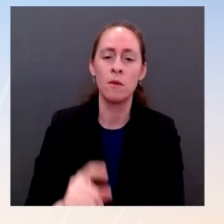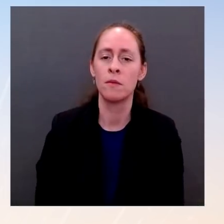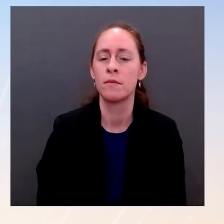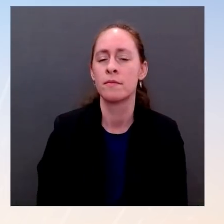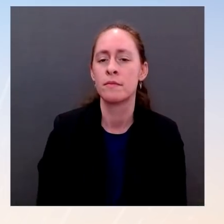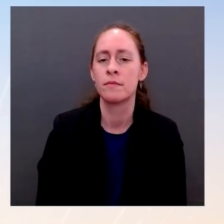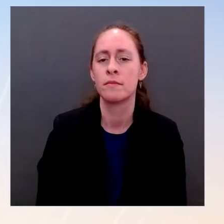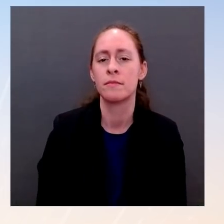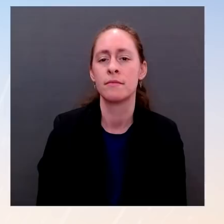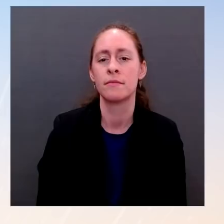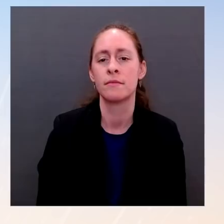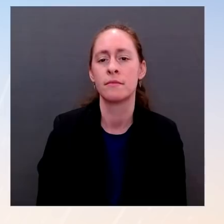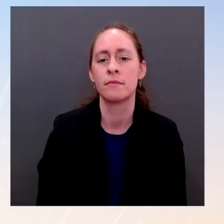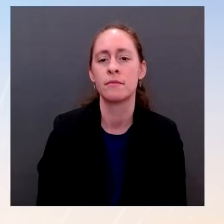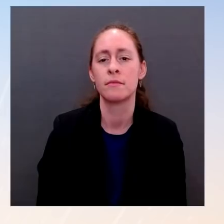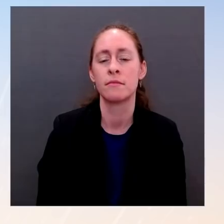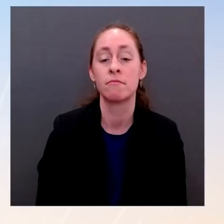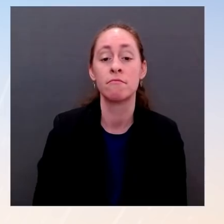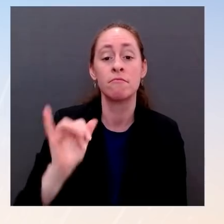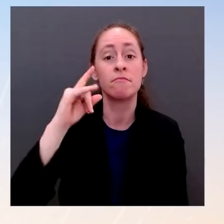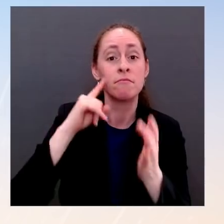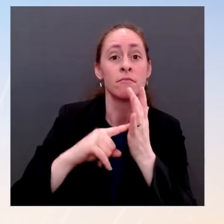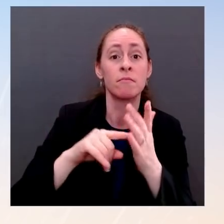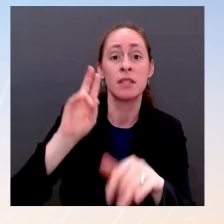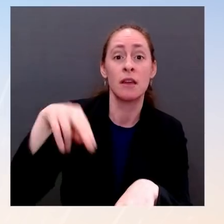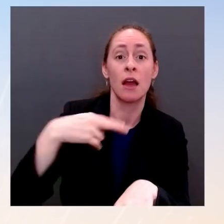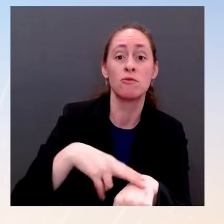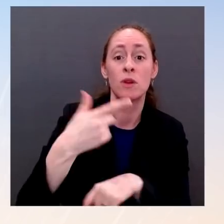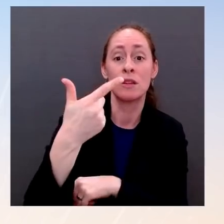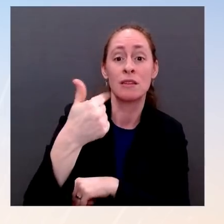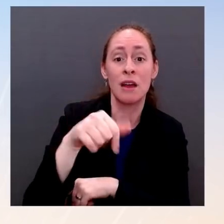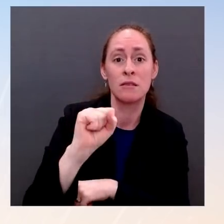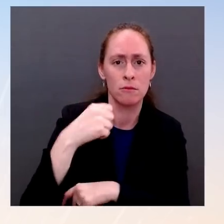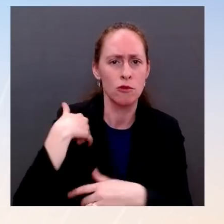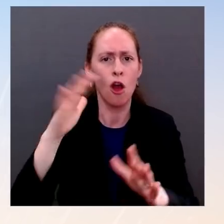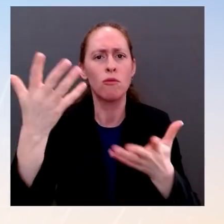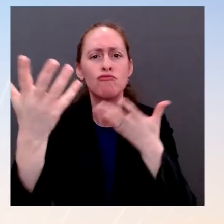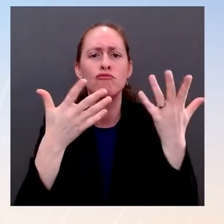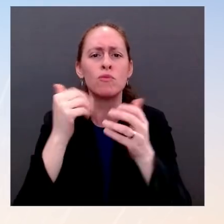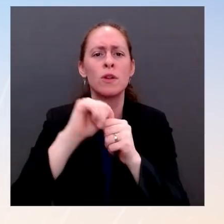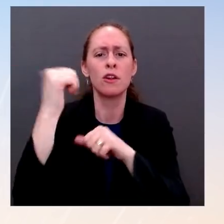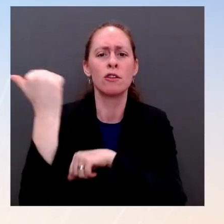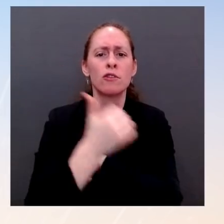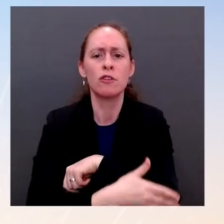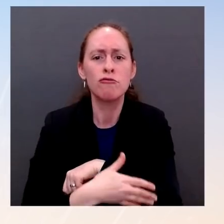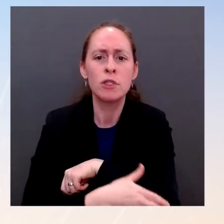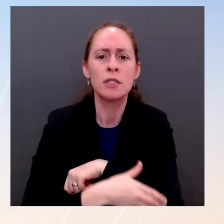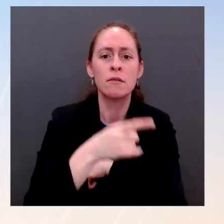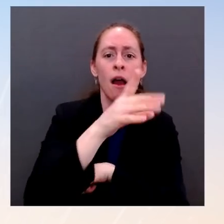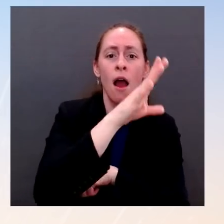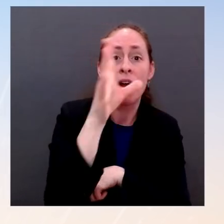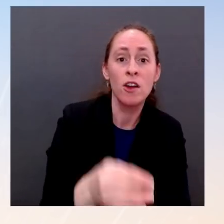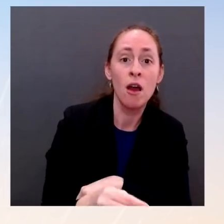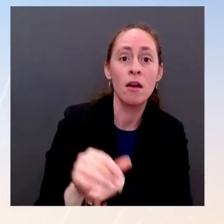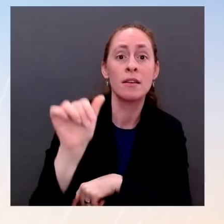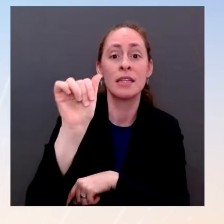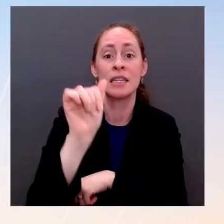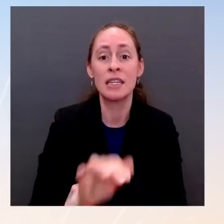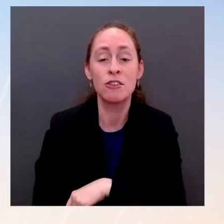from the Middle East, from other parts of Europe, from the U.S., and from Asia. And we've succeeded in largely compensating for any shortfall